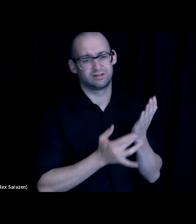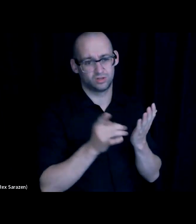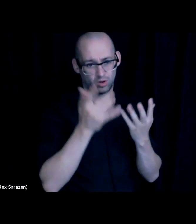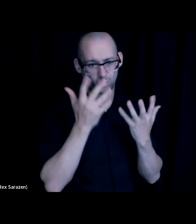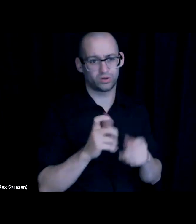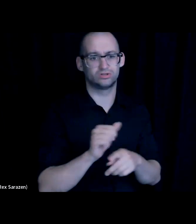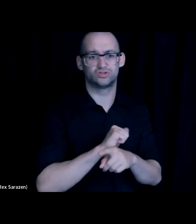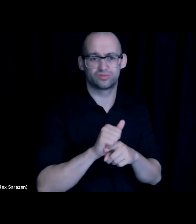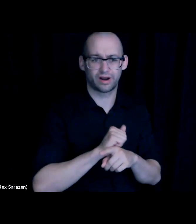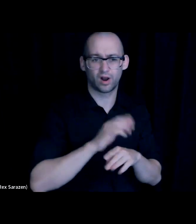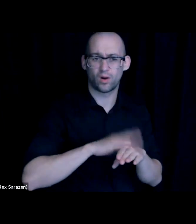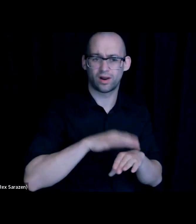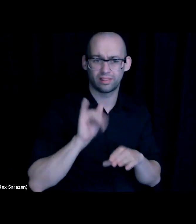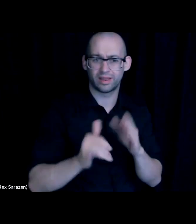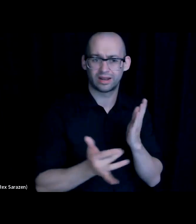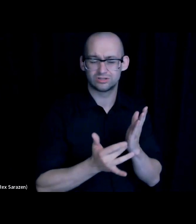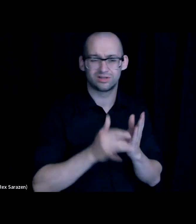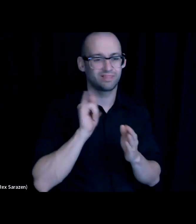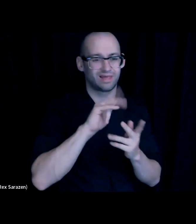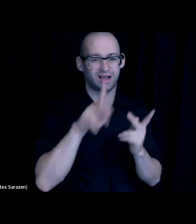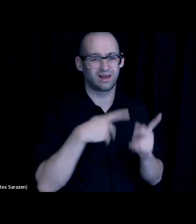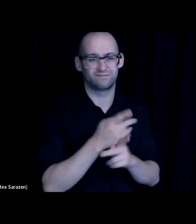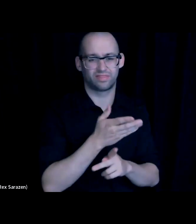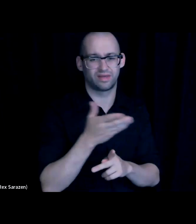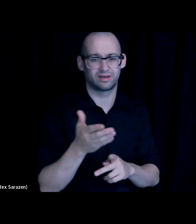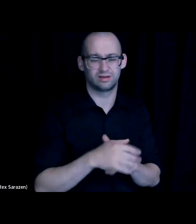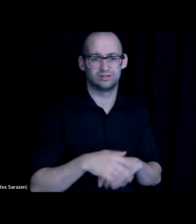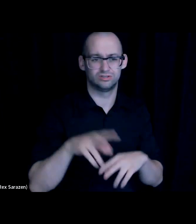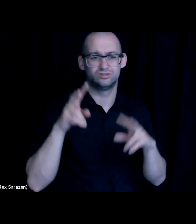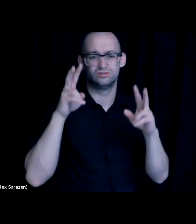technologies? That sort of thing so that the surveys really help us kind of identify the